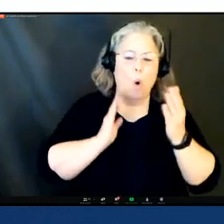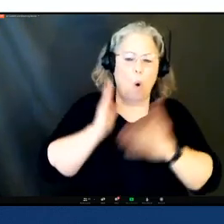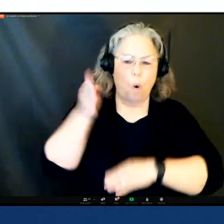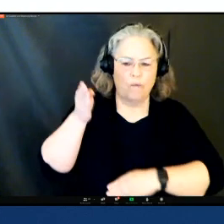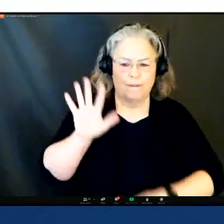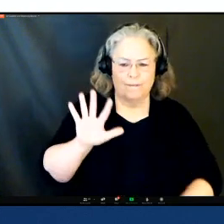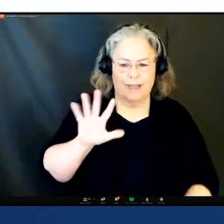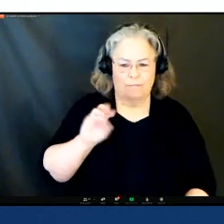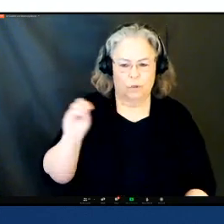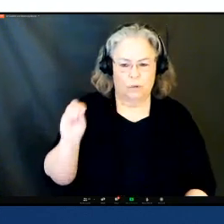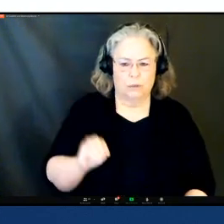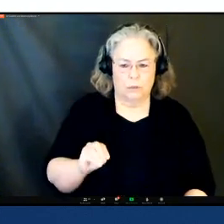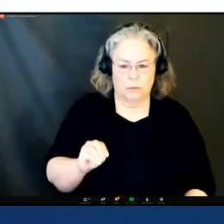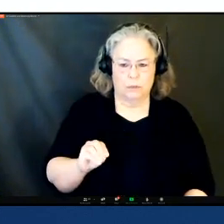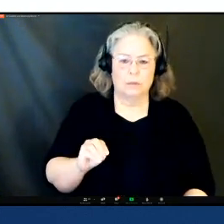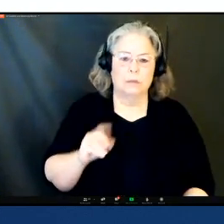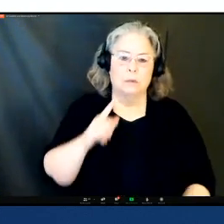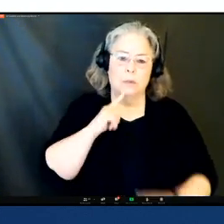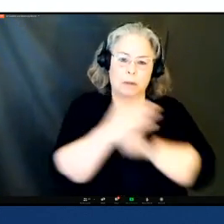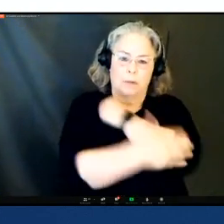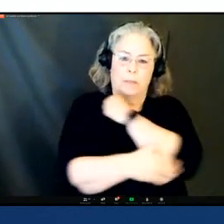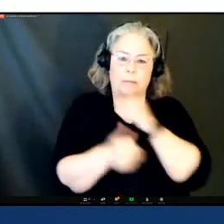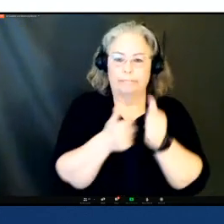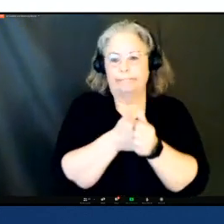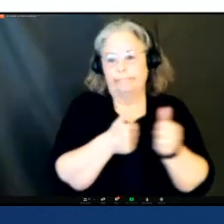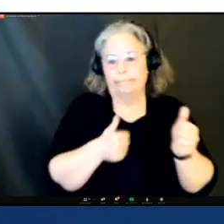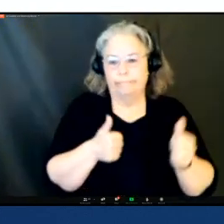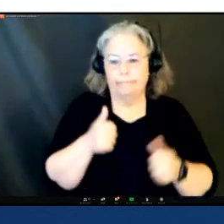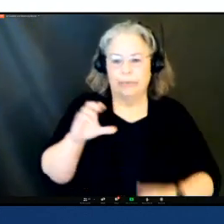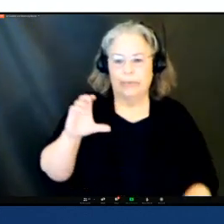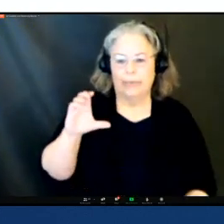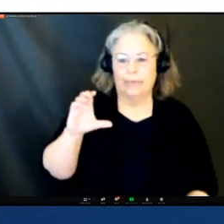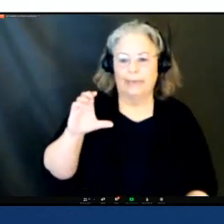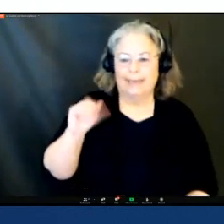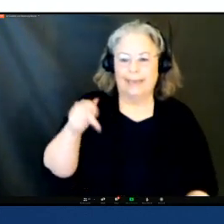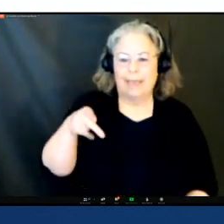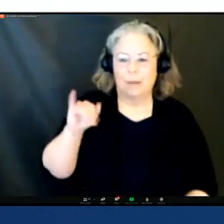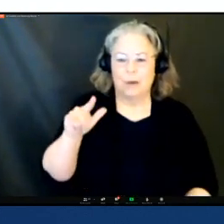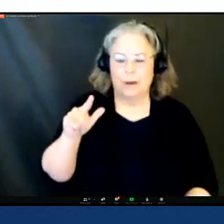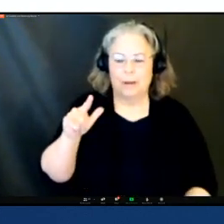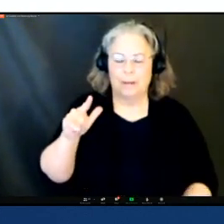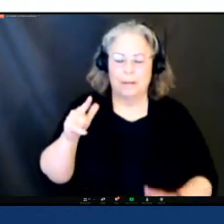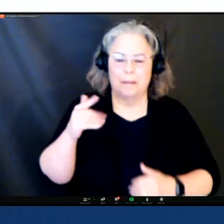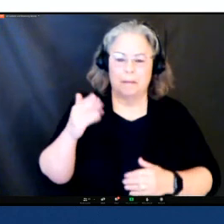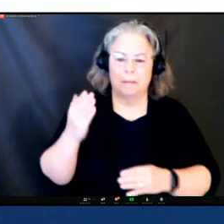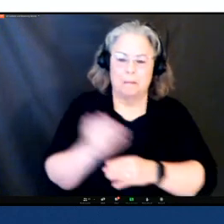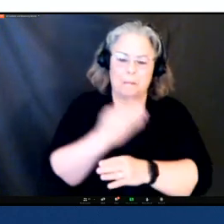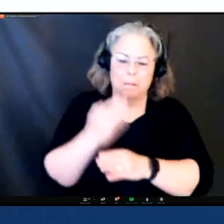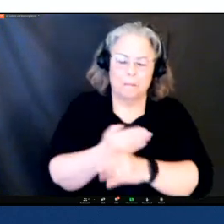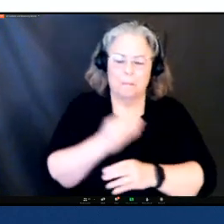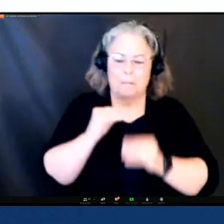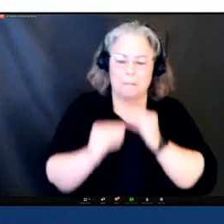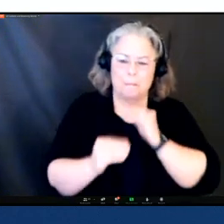The county also has a backlog of capital maintenance spending needs for buildings, roads, libraries and regional parks, with hundreds of